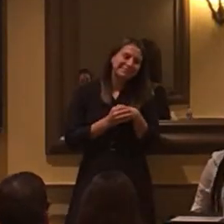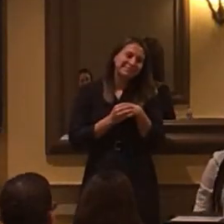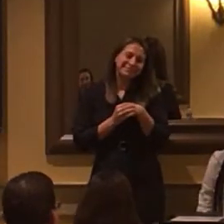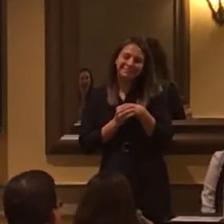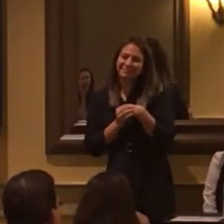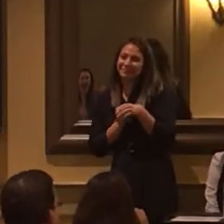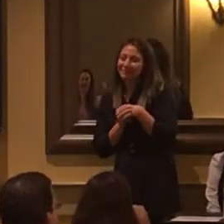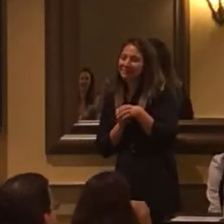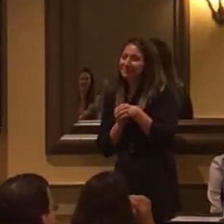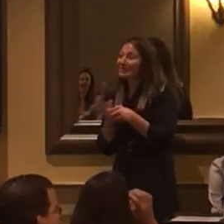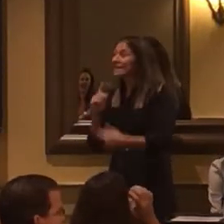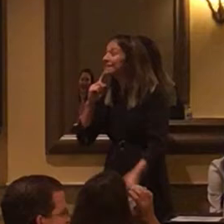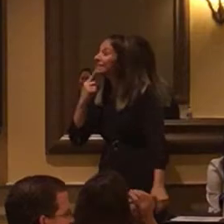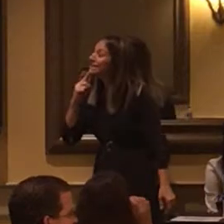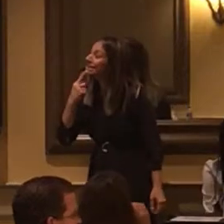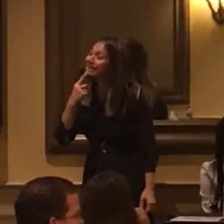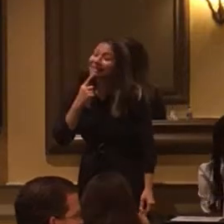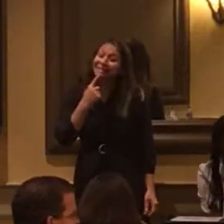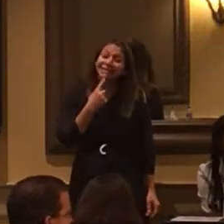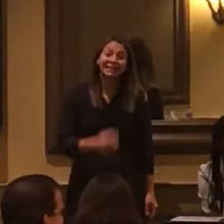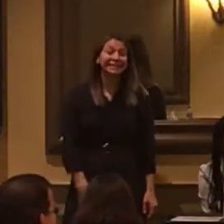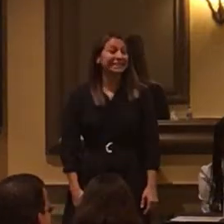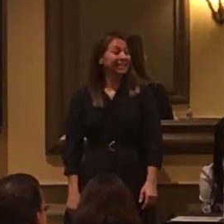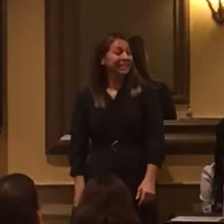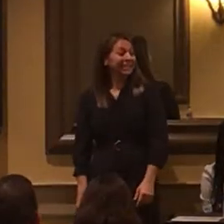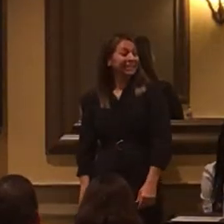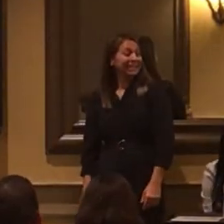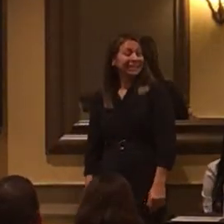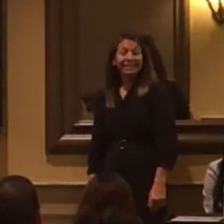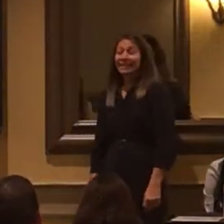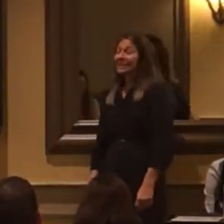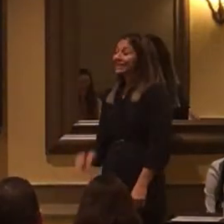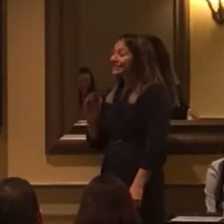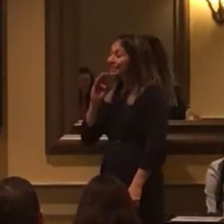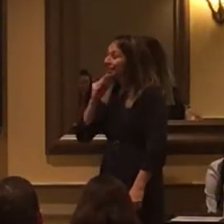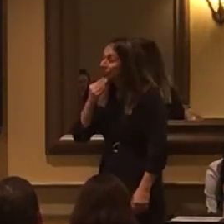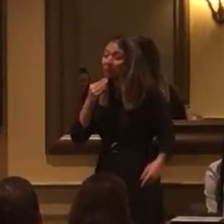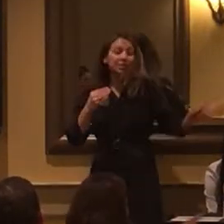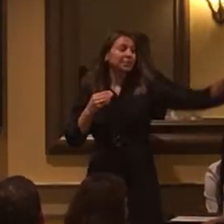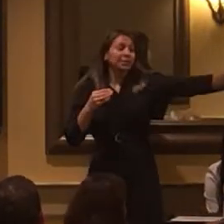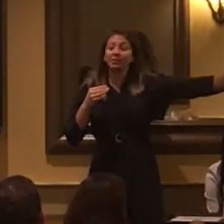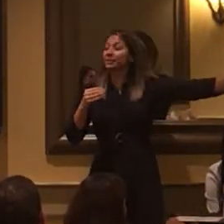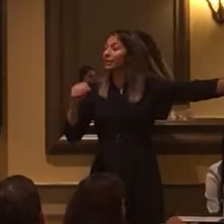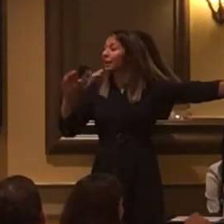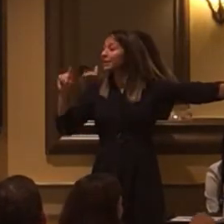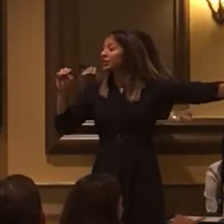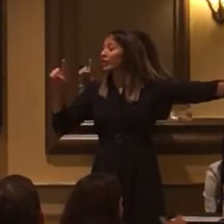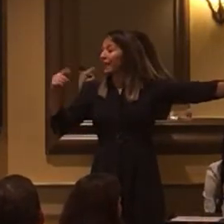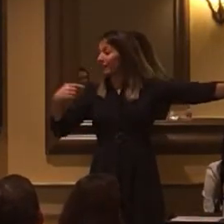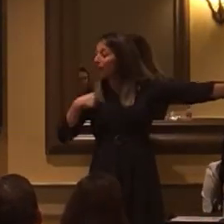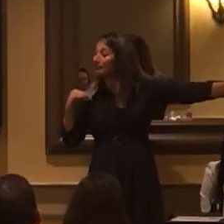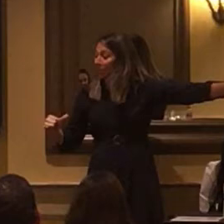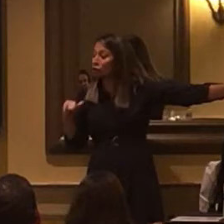I'm serious!